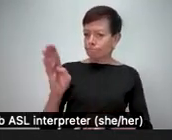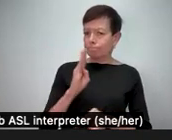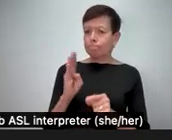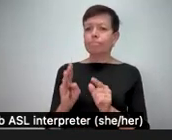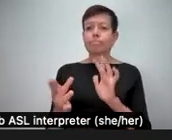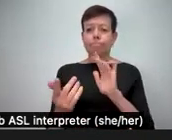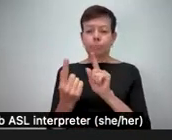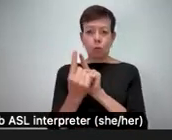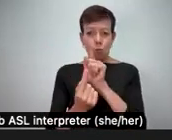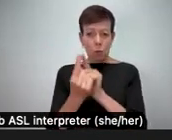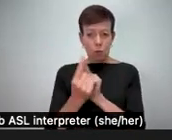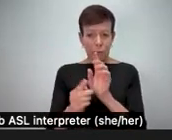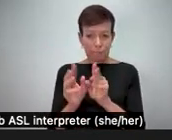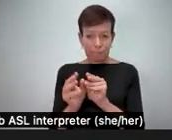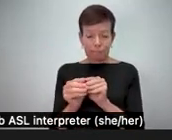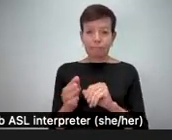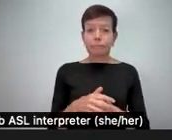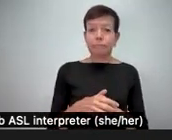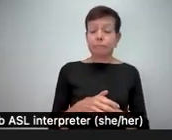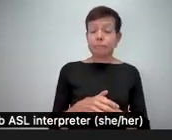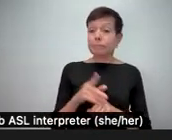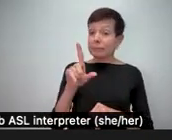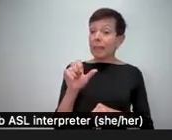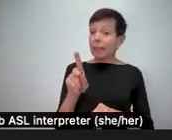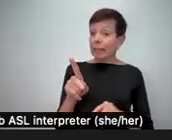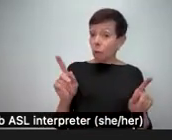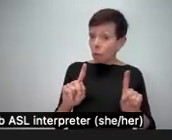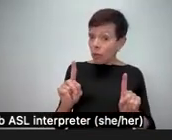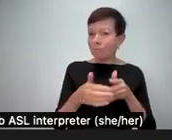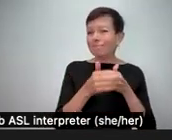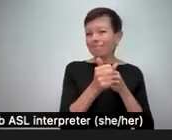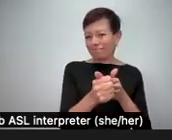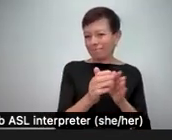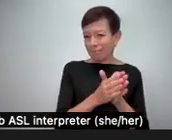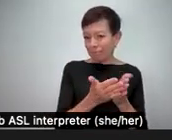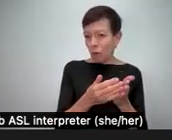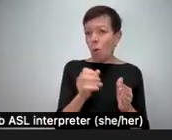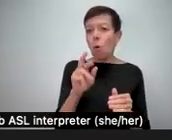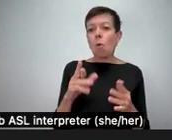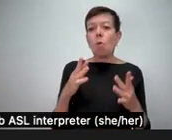to book both of those dates are in the guidelines or on our Eventbrite page.